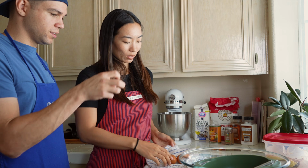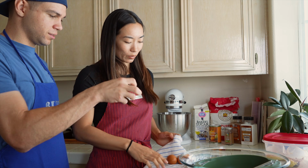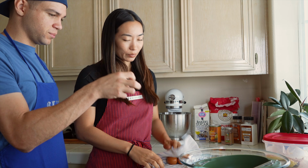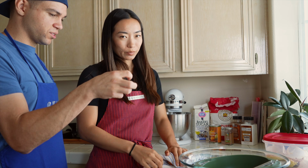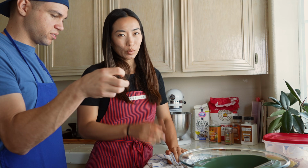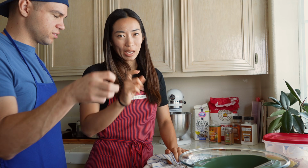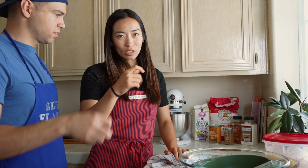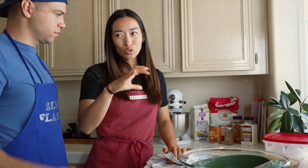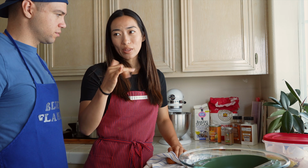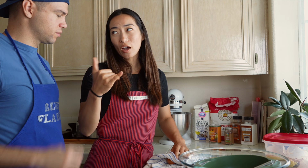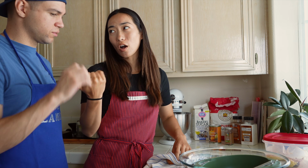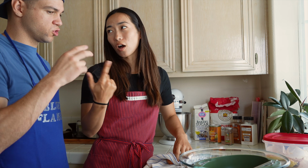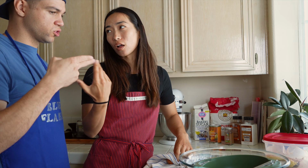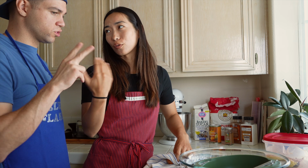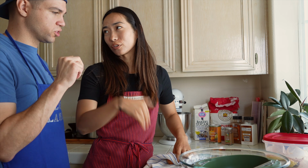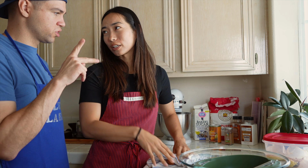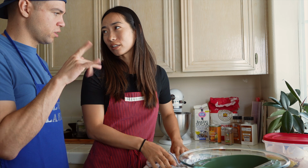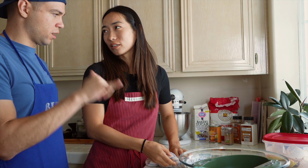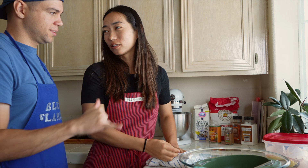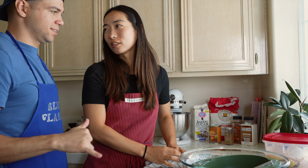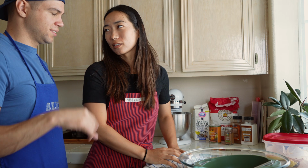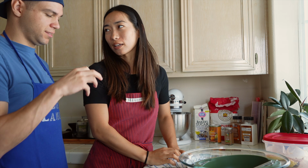so had to do that all over again R: It got chunky